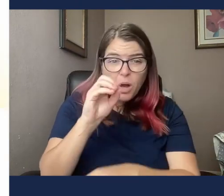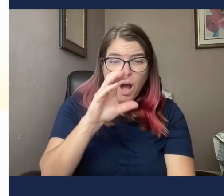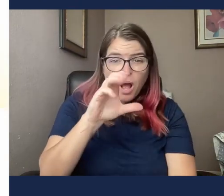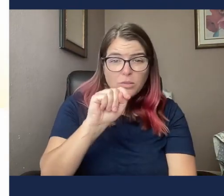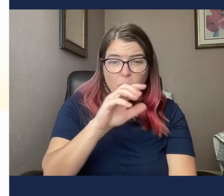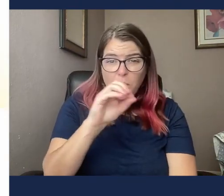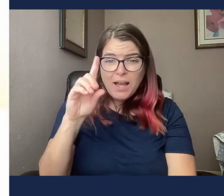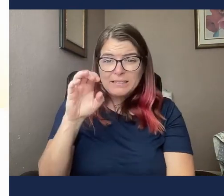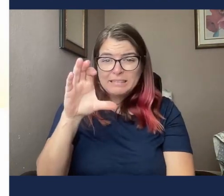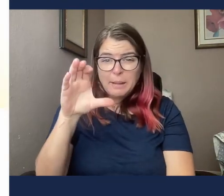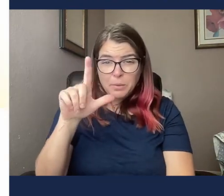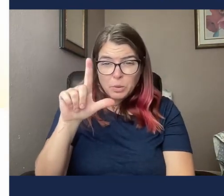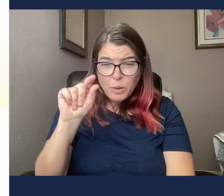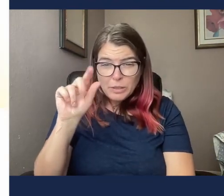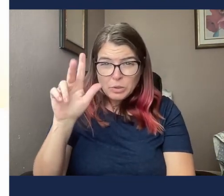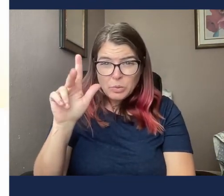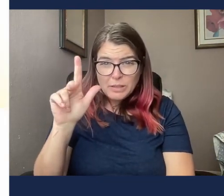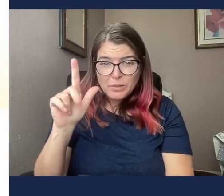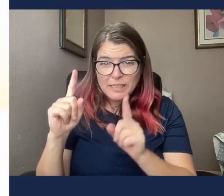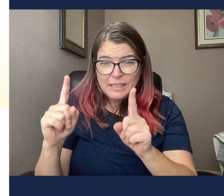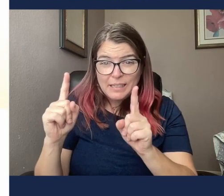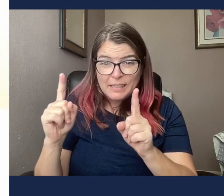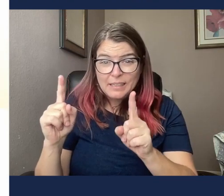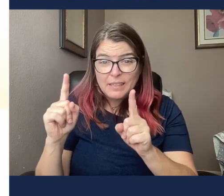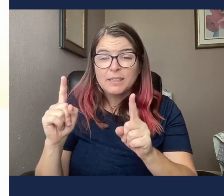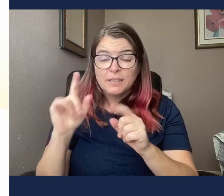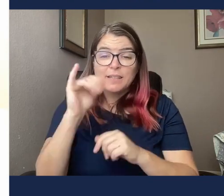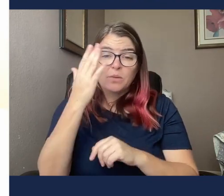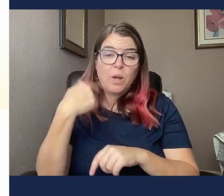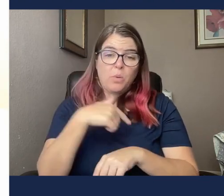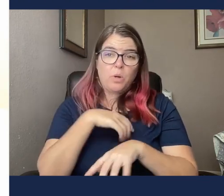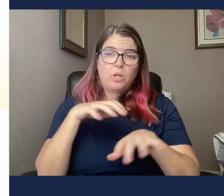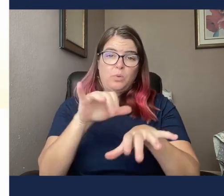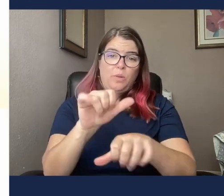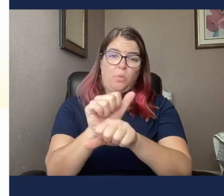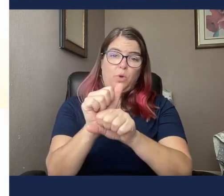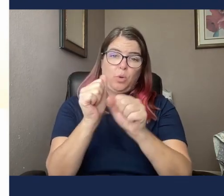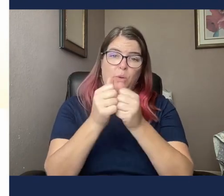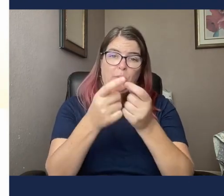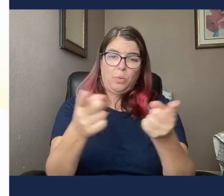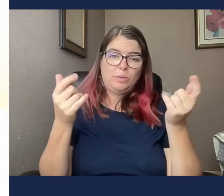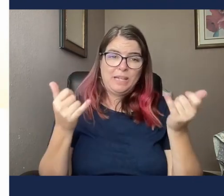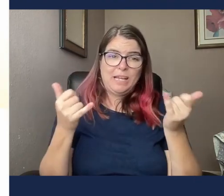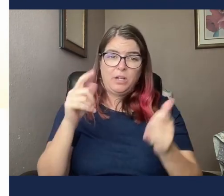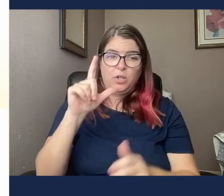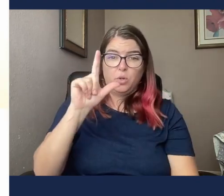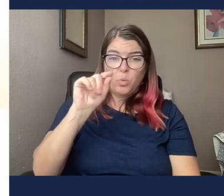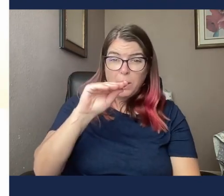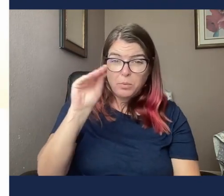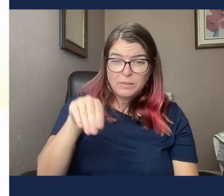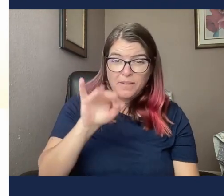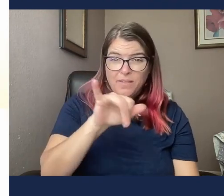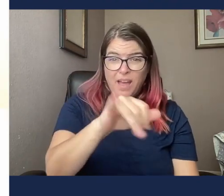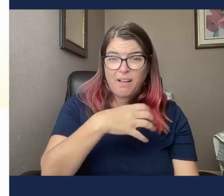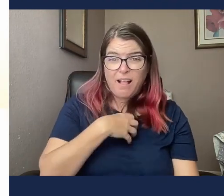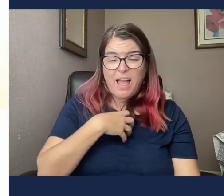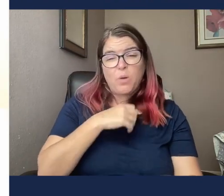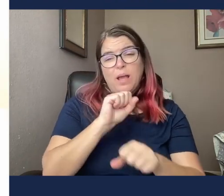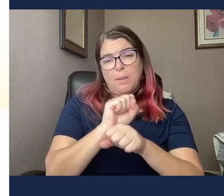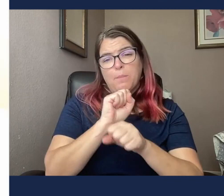internalizing false beliefs that were created centuries ago by groups who were colonizing other groups. And until we interrogate